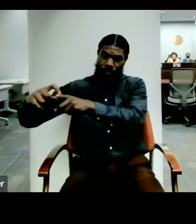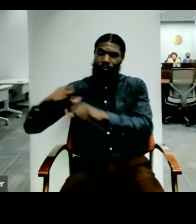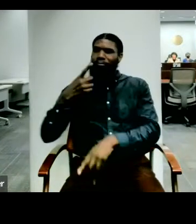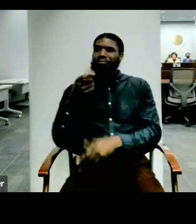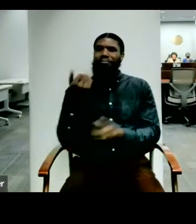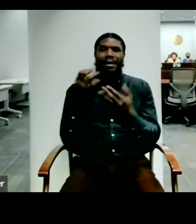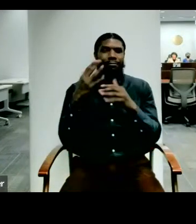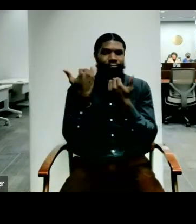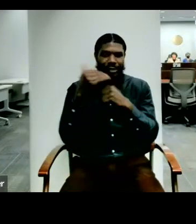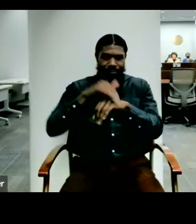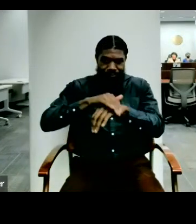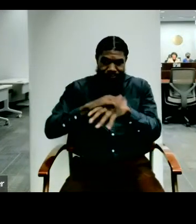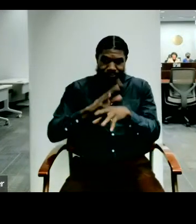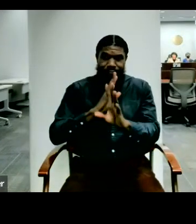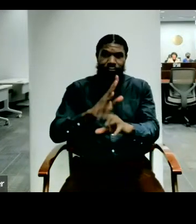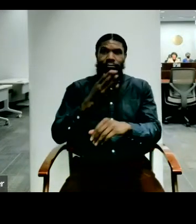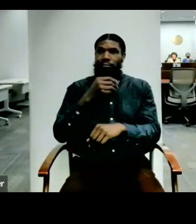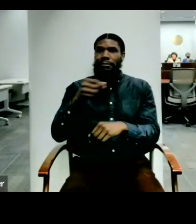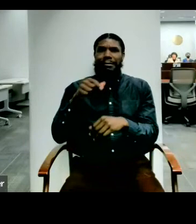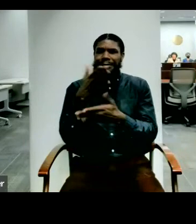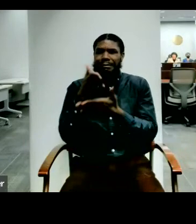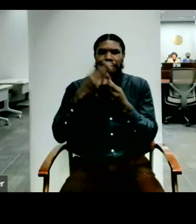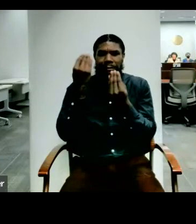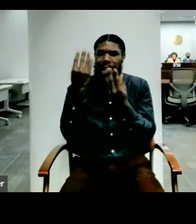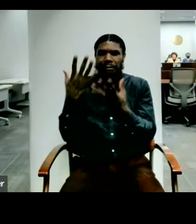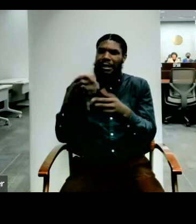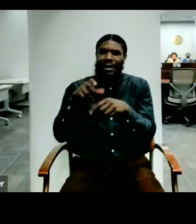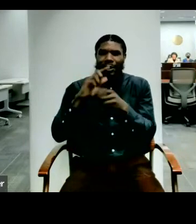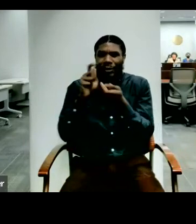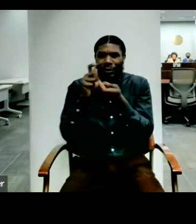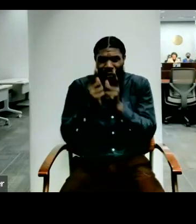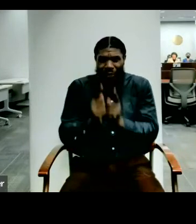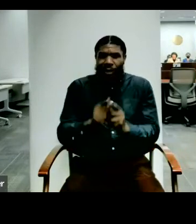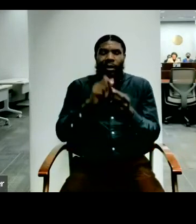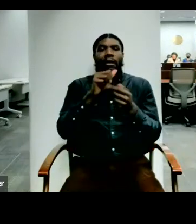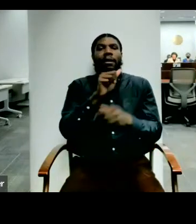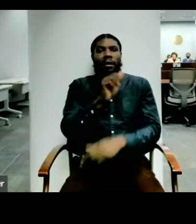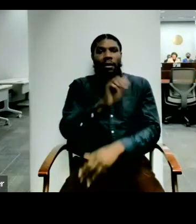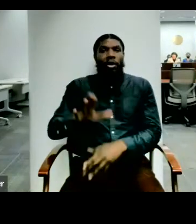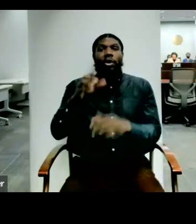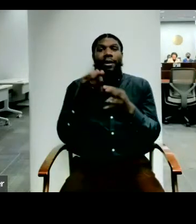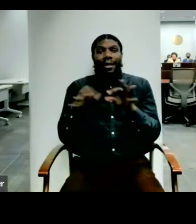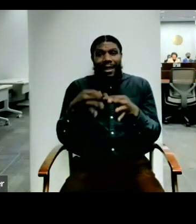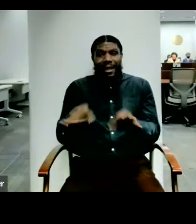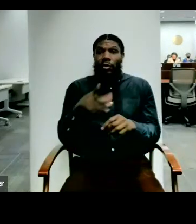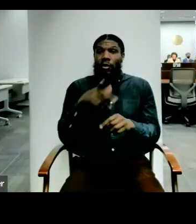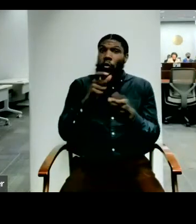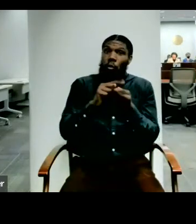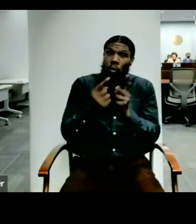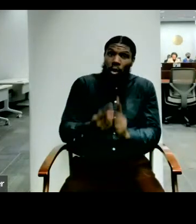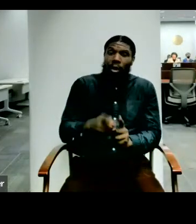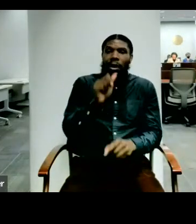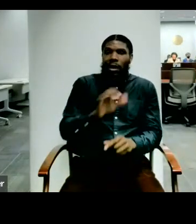are translated to Asian languages, agents' employees rarely report these.